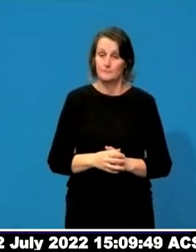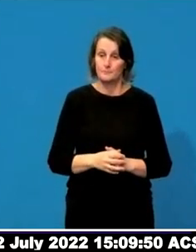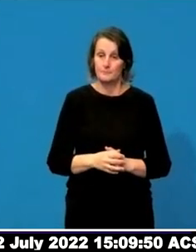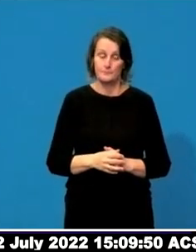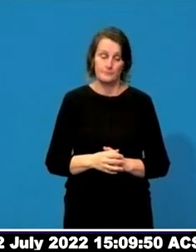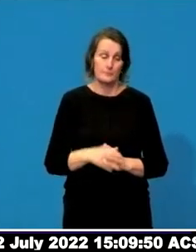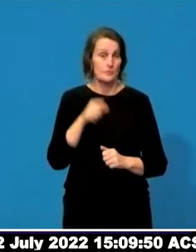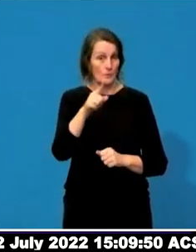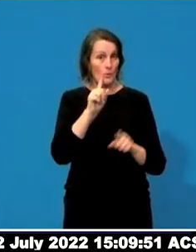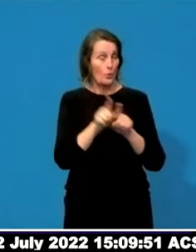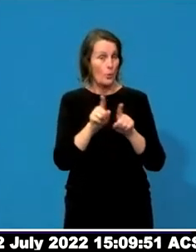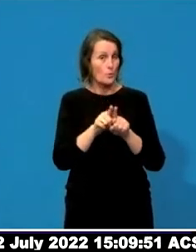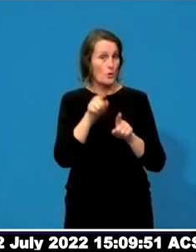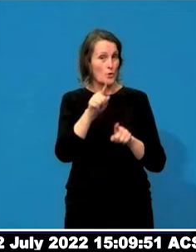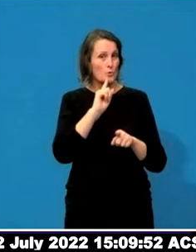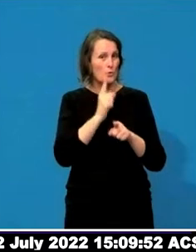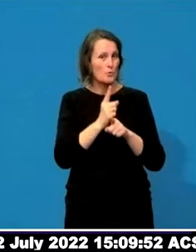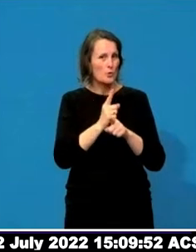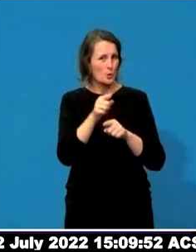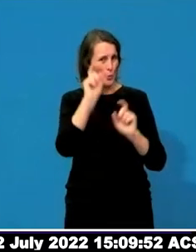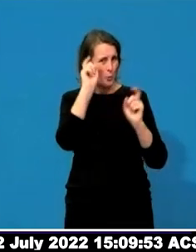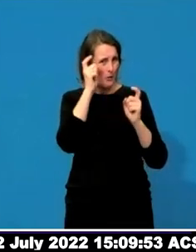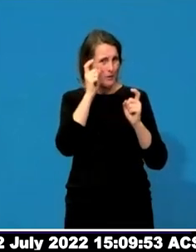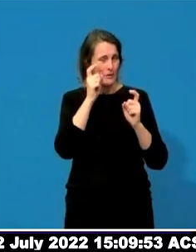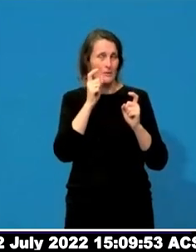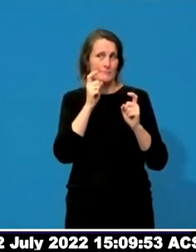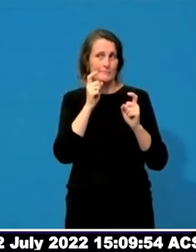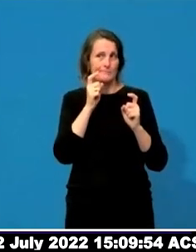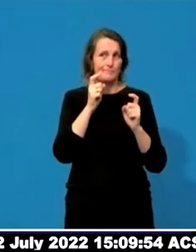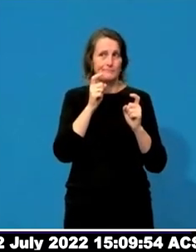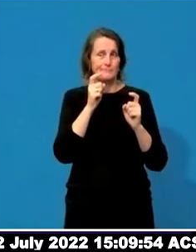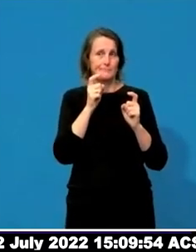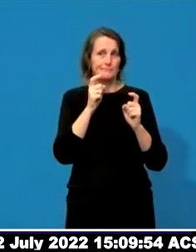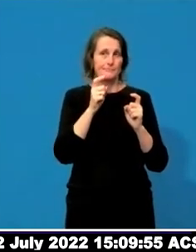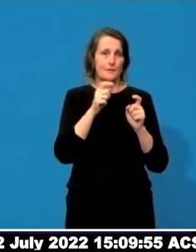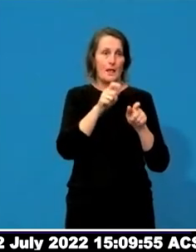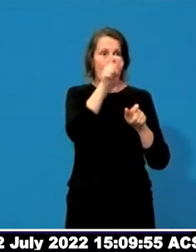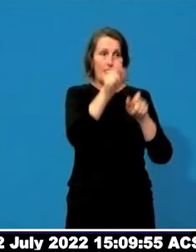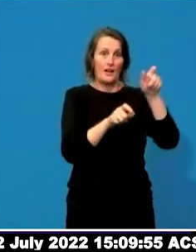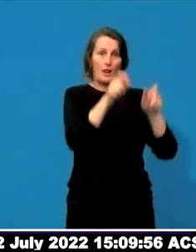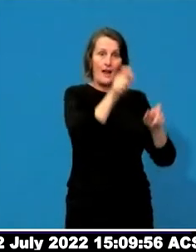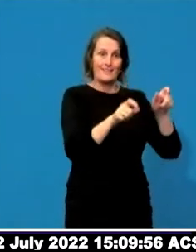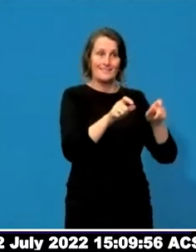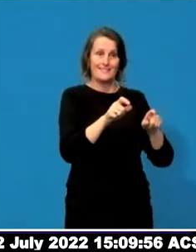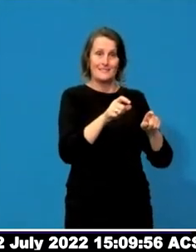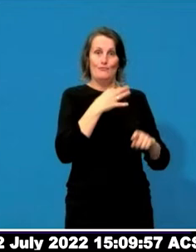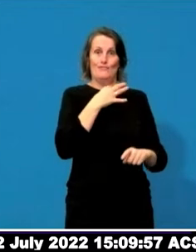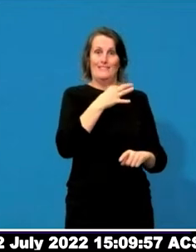You also, I believe, have a concern, firstly, that your clients are vulnerable to exploitation? Correct.